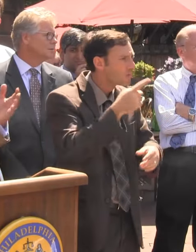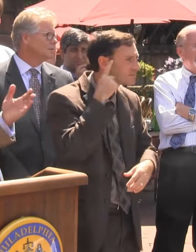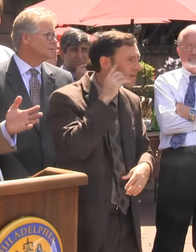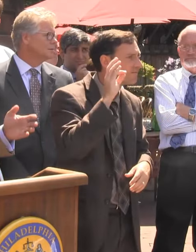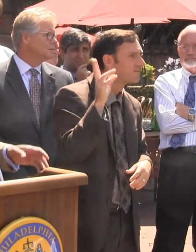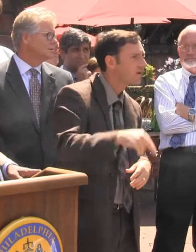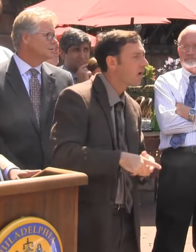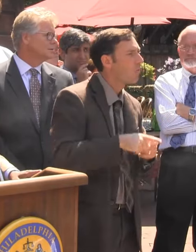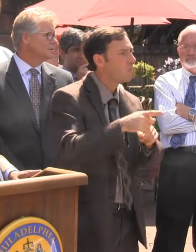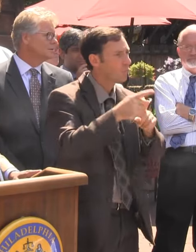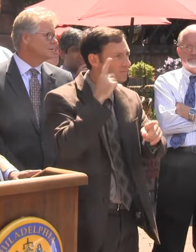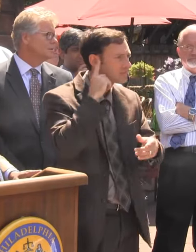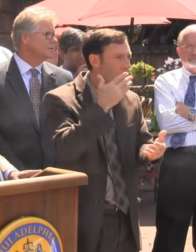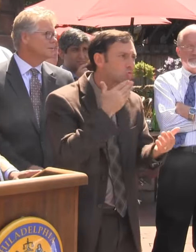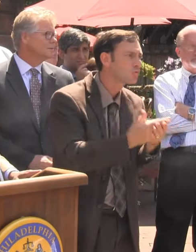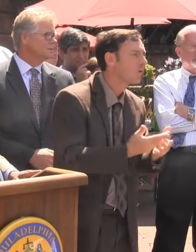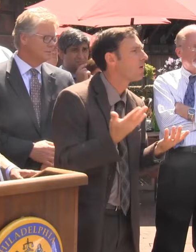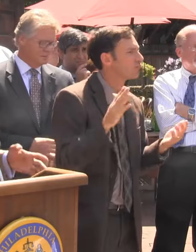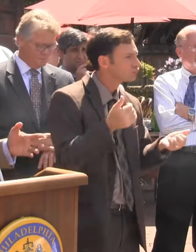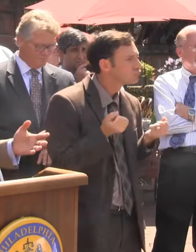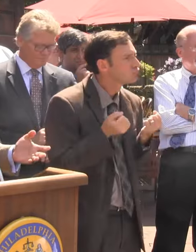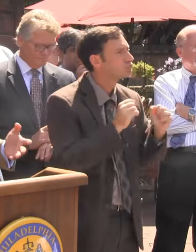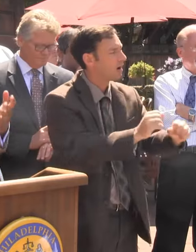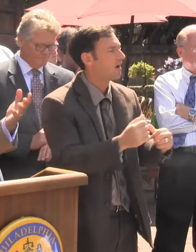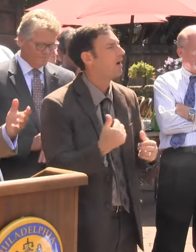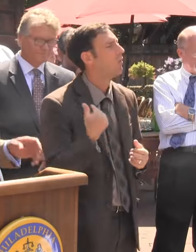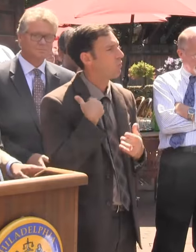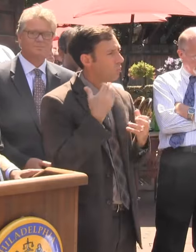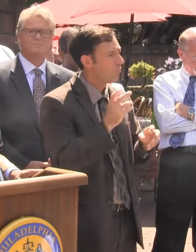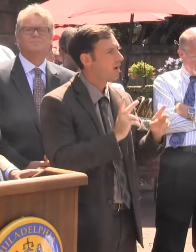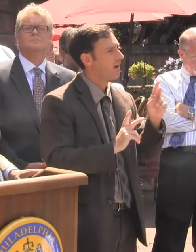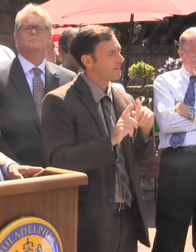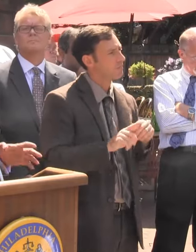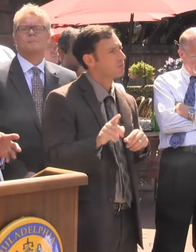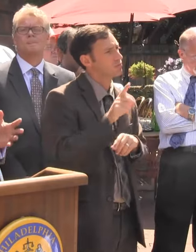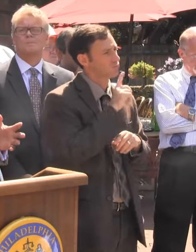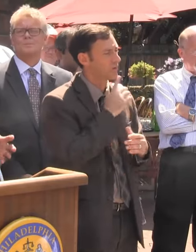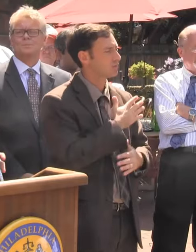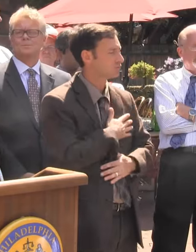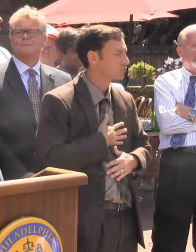sounds good, or lets do that". We want people to really enjoy this and experience it. They